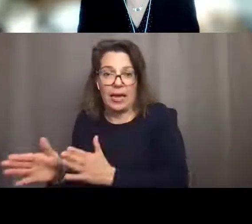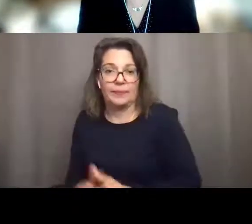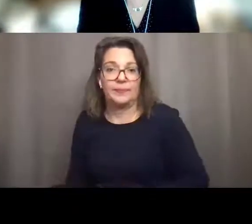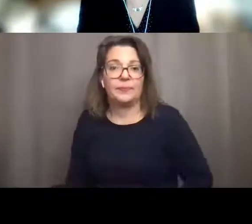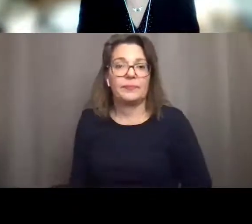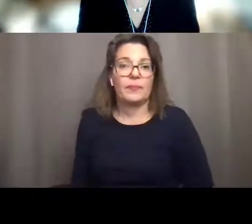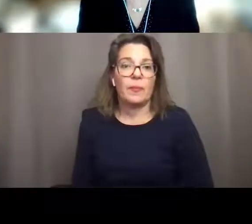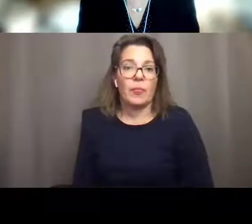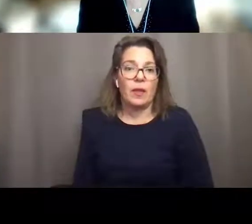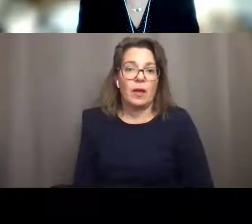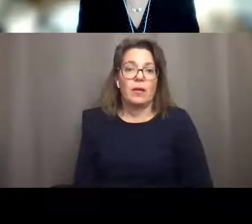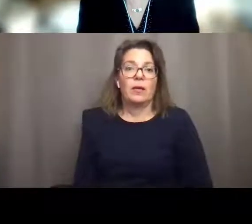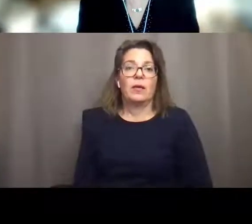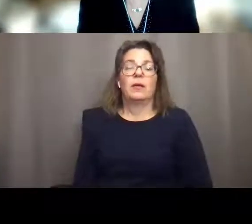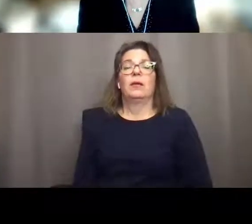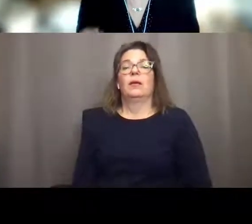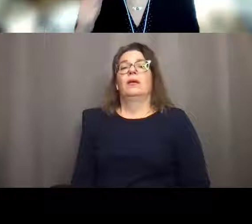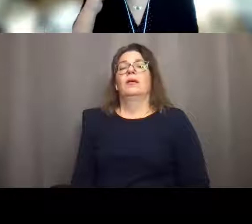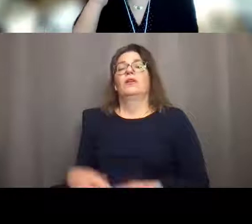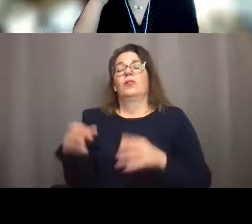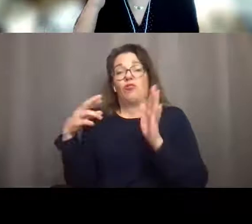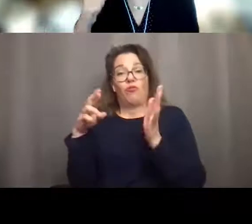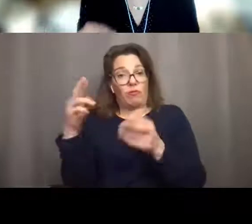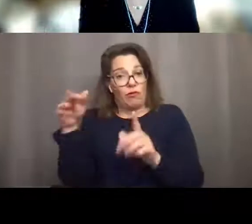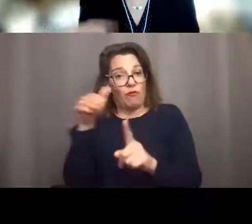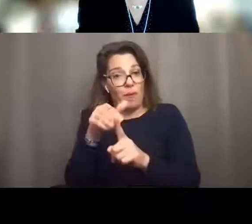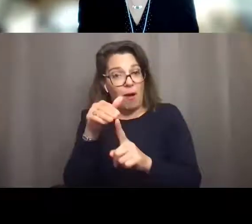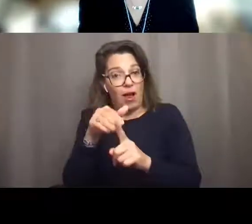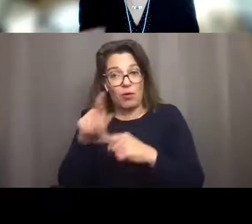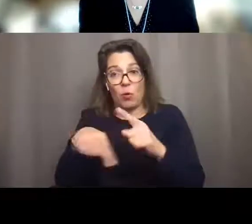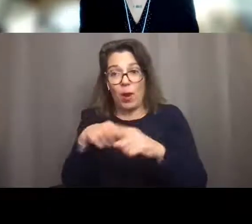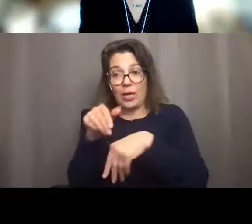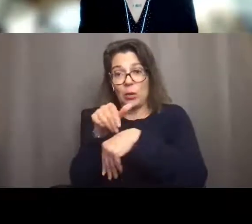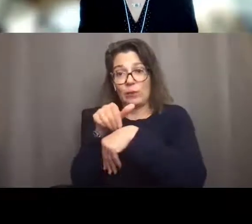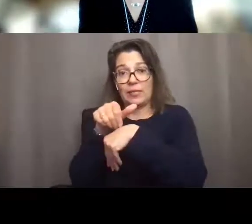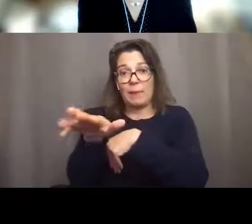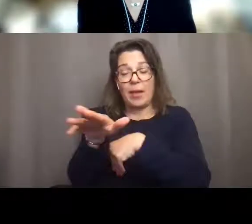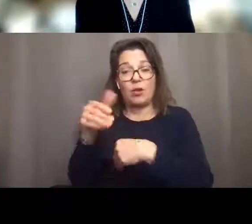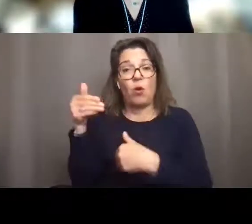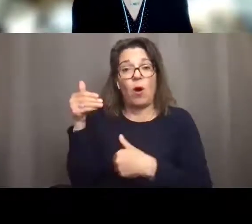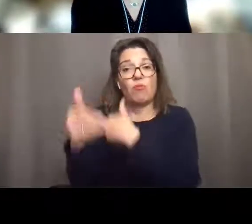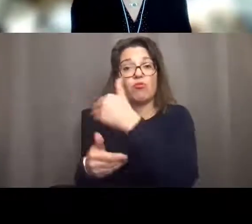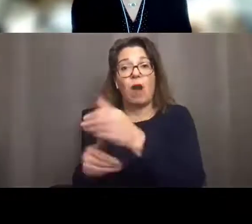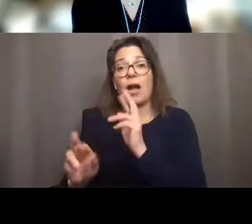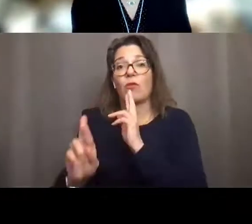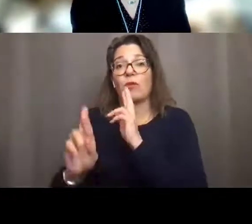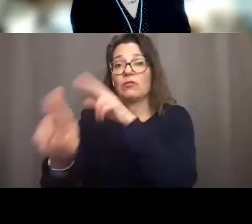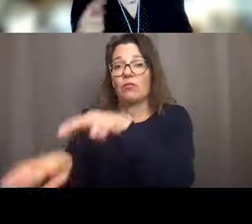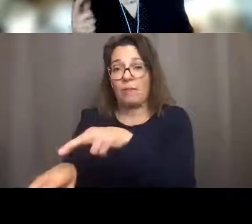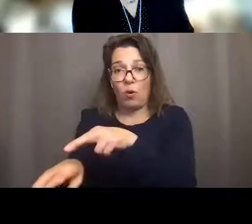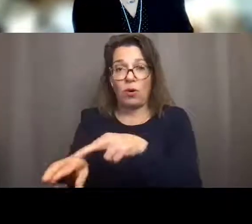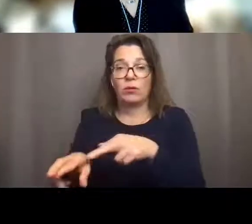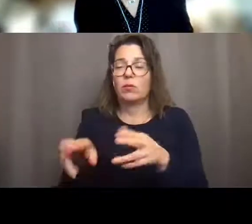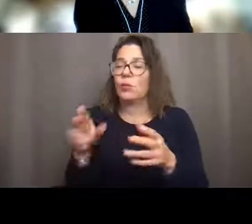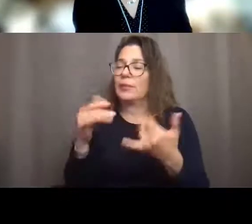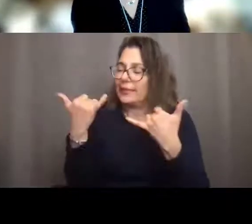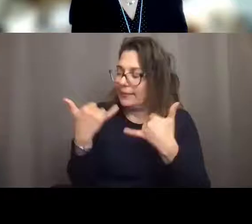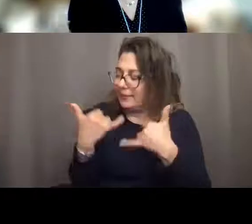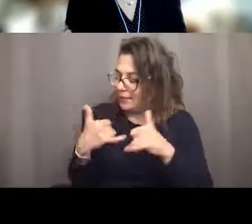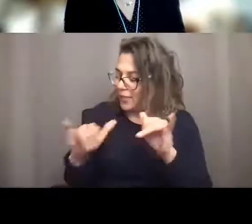Okay, and then I just want to quickly remind you that when you're submitting your progress reports, we are still looking at those progress reports